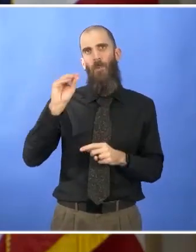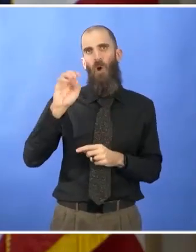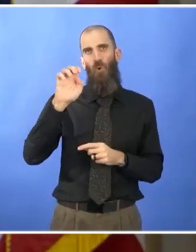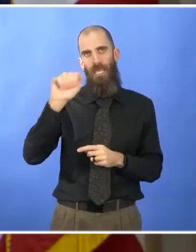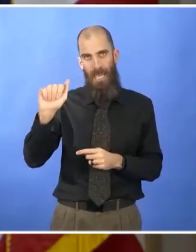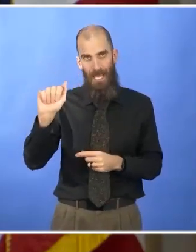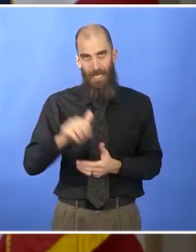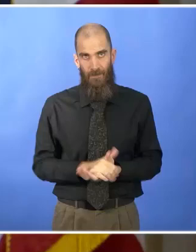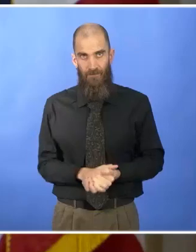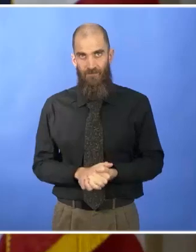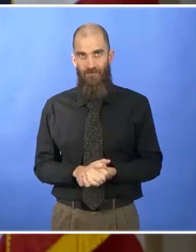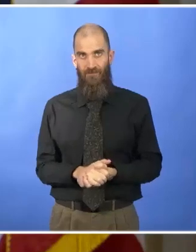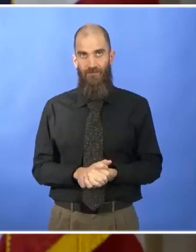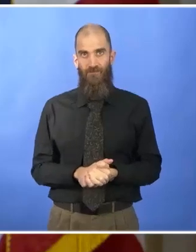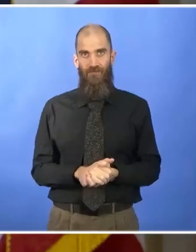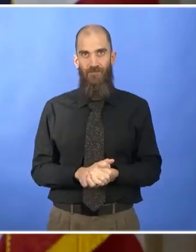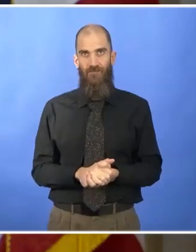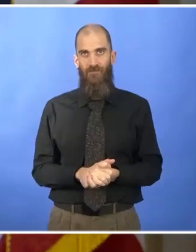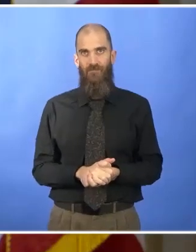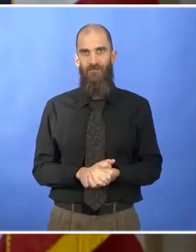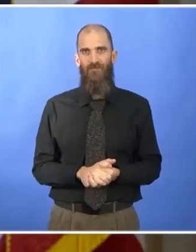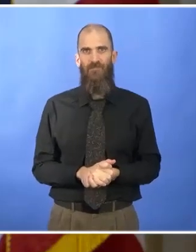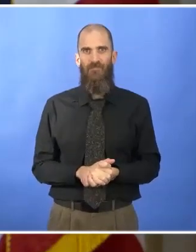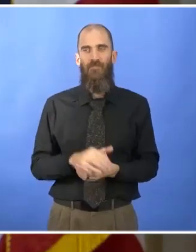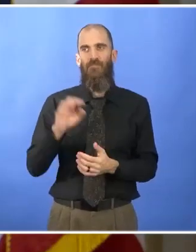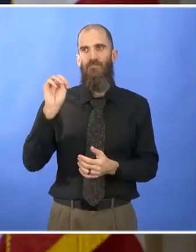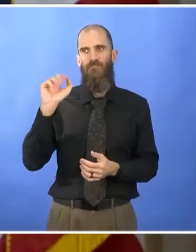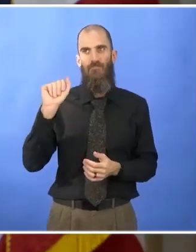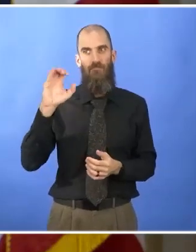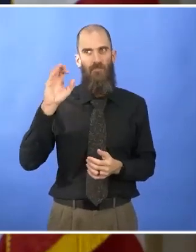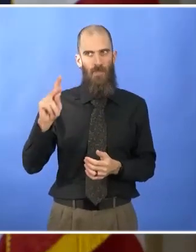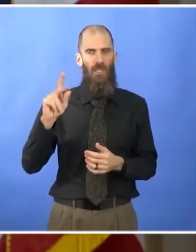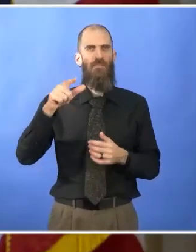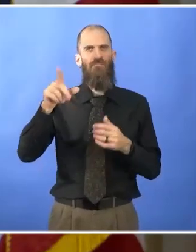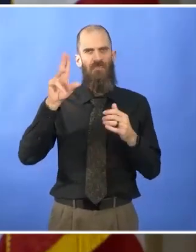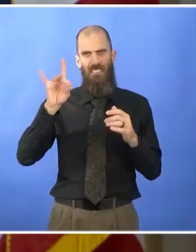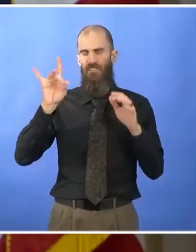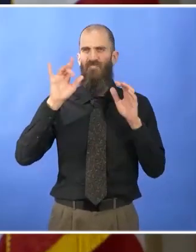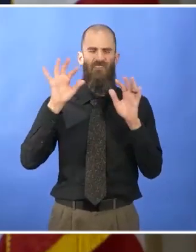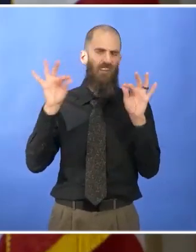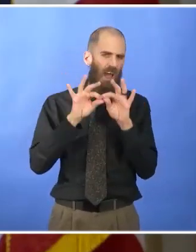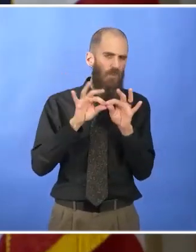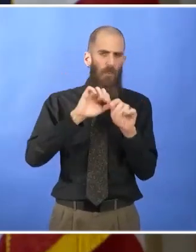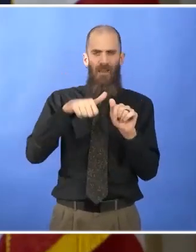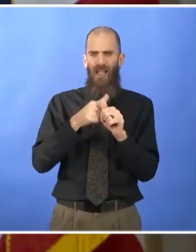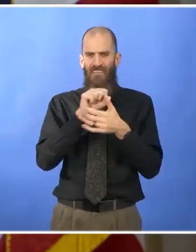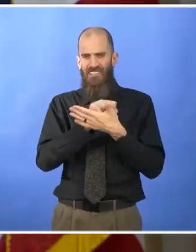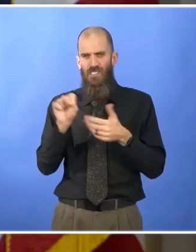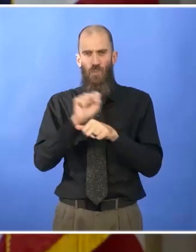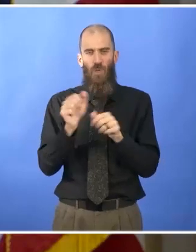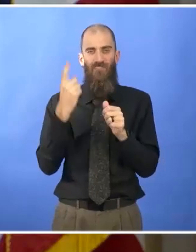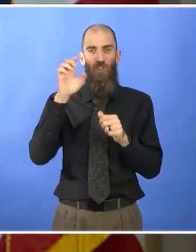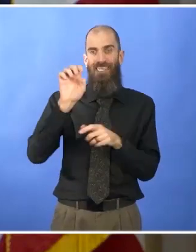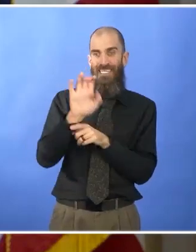BEHIND-THE-SCENES WORK TO GET THE EMERGENCY BROADBAND BENEFIT UP AND RUNNING. HIS WORK WAS PARTICULARLY